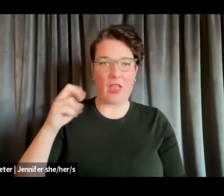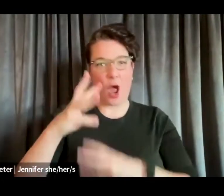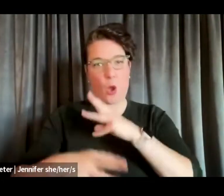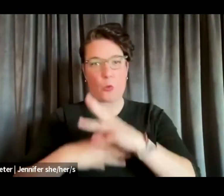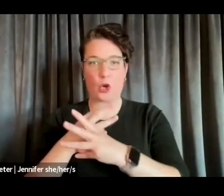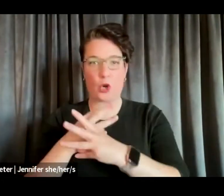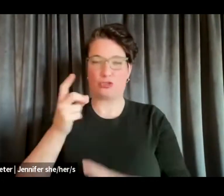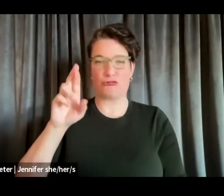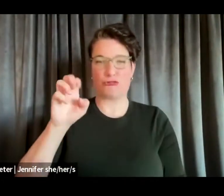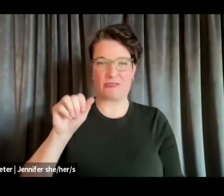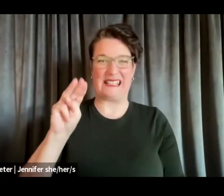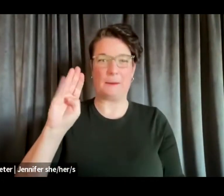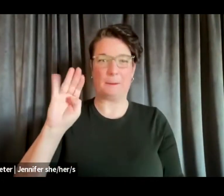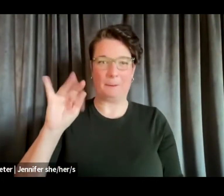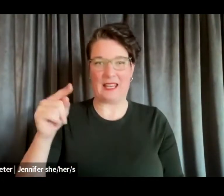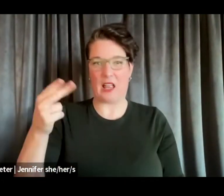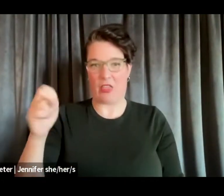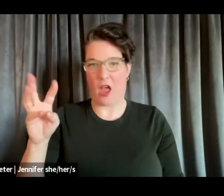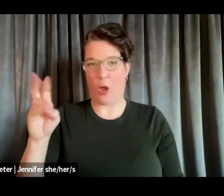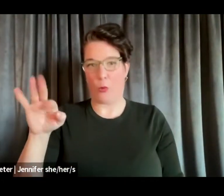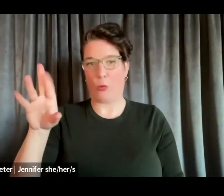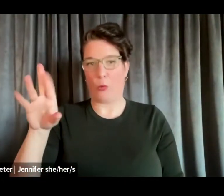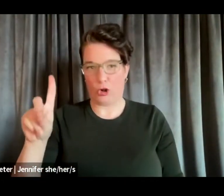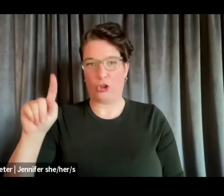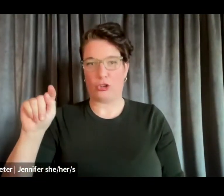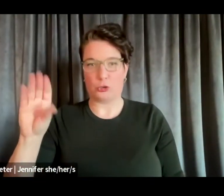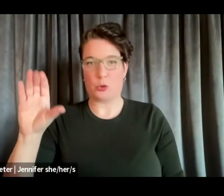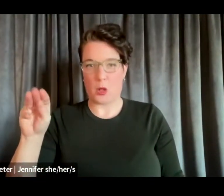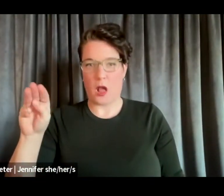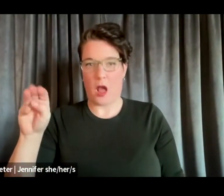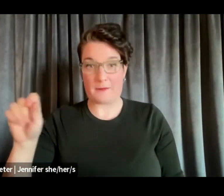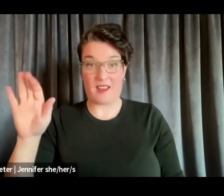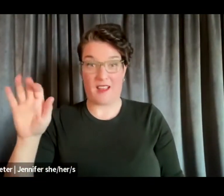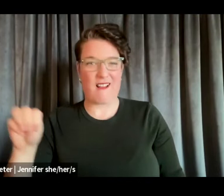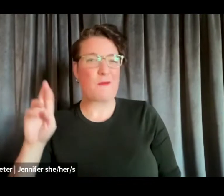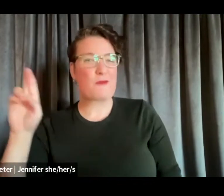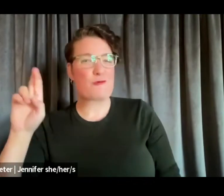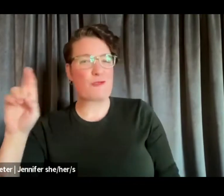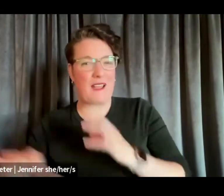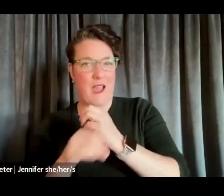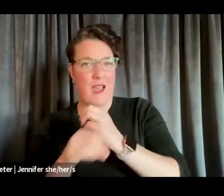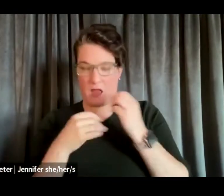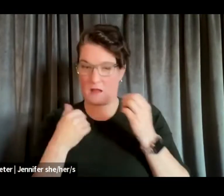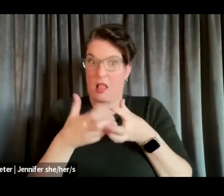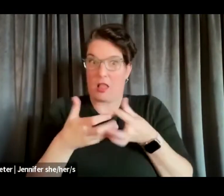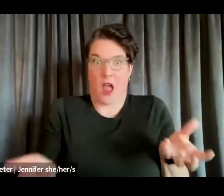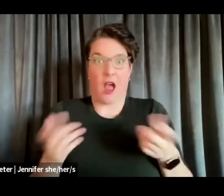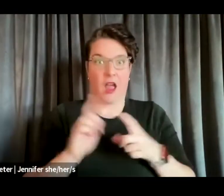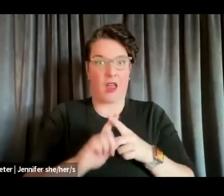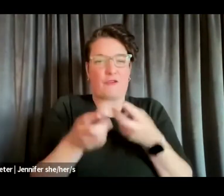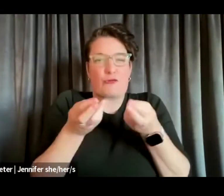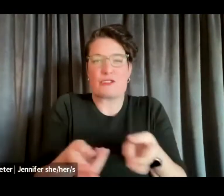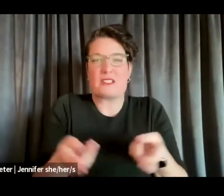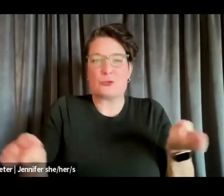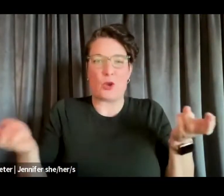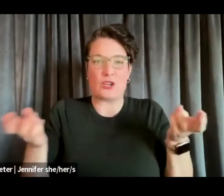Rebekah: you can find lots of resources there for exploring radical, magical Jewish things.